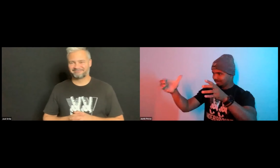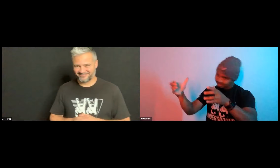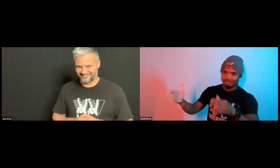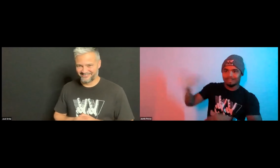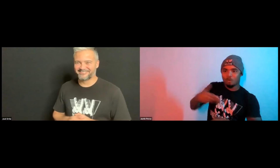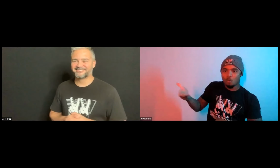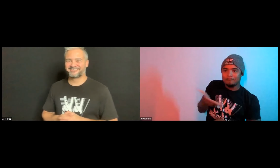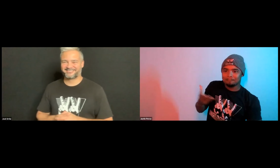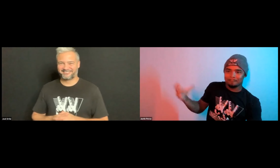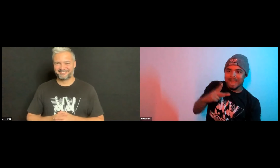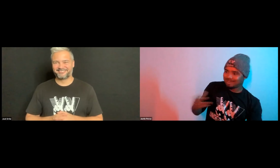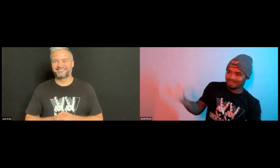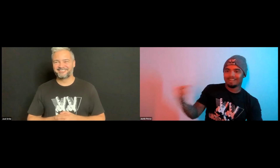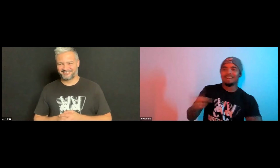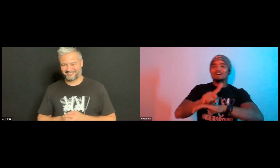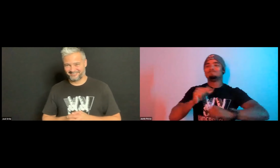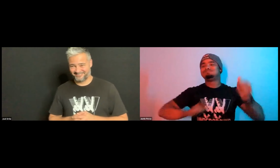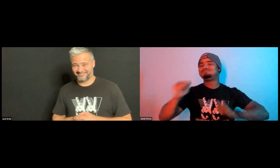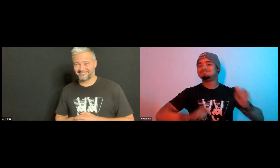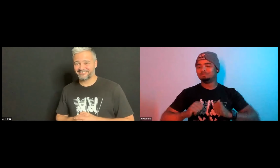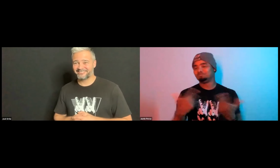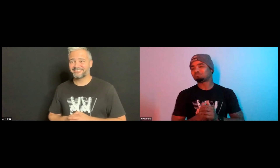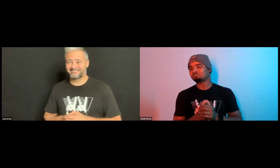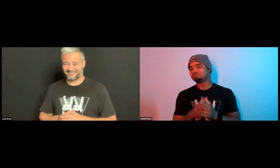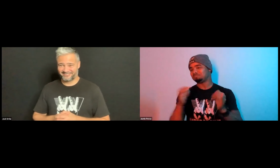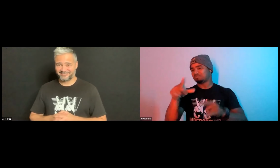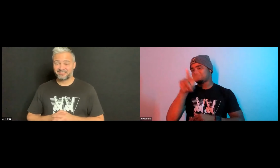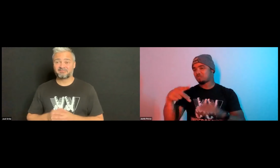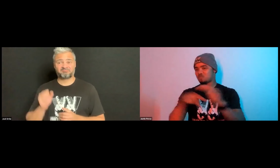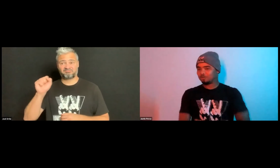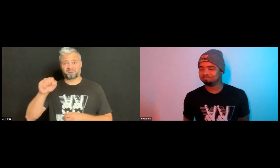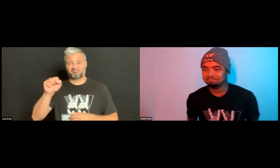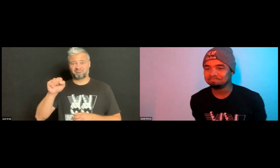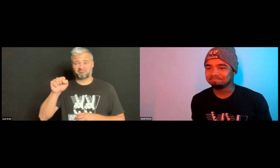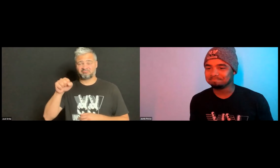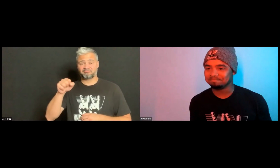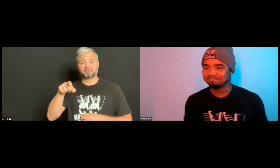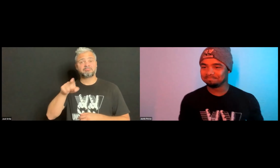we'd welcome you back and invite you to perform with us!